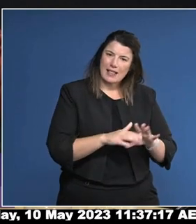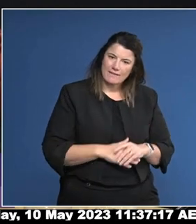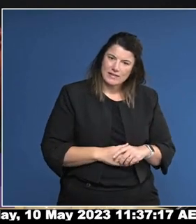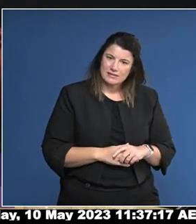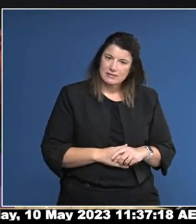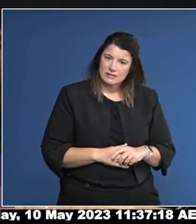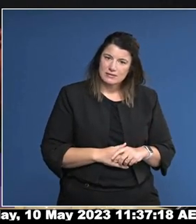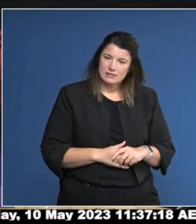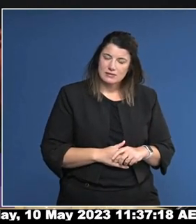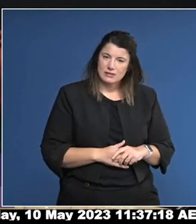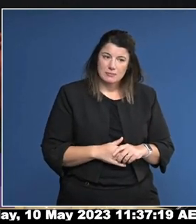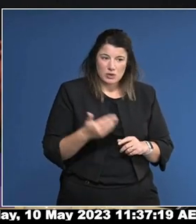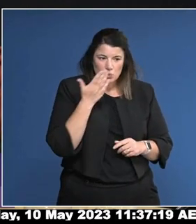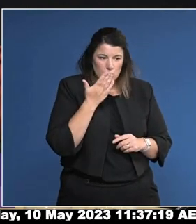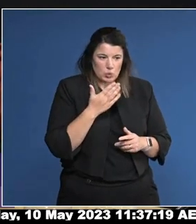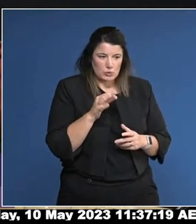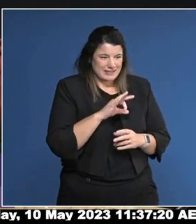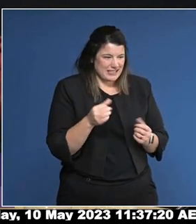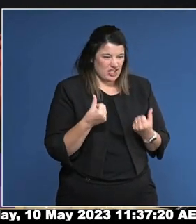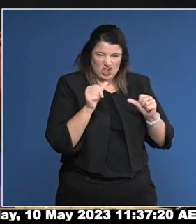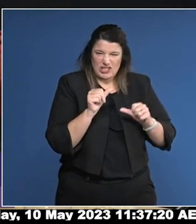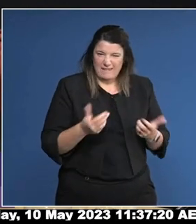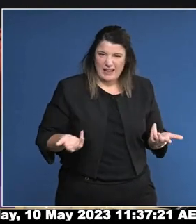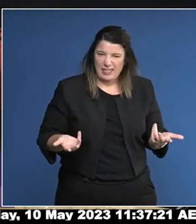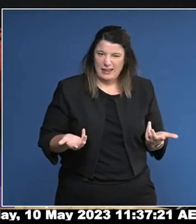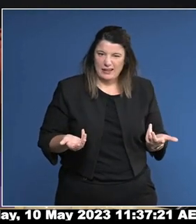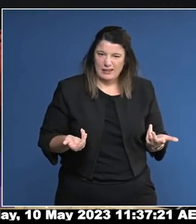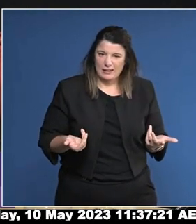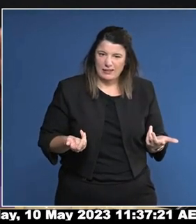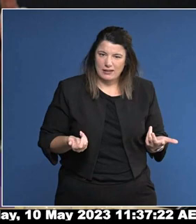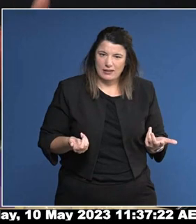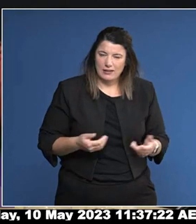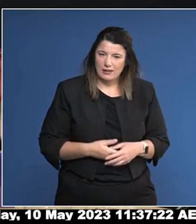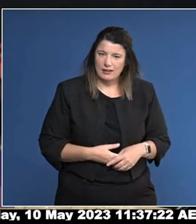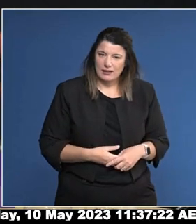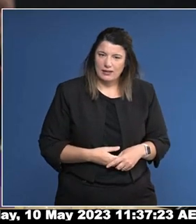But the school didn't seem to have achieved that, and I'm just wondering why wouldn't you